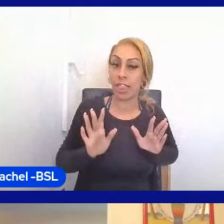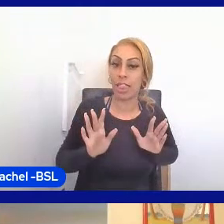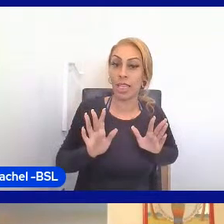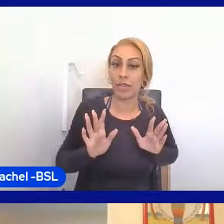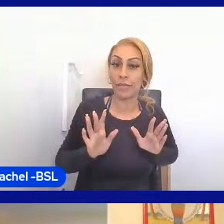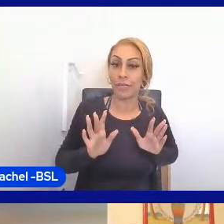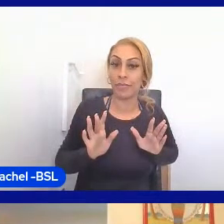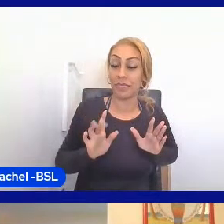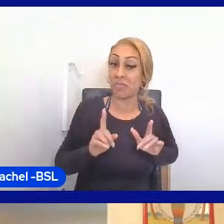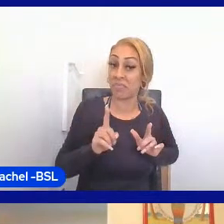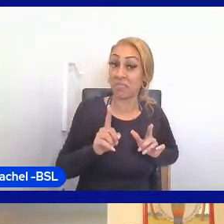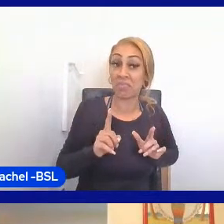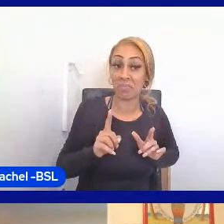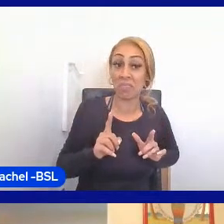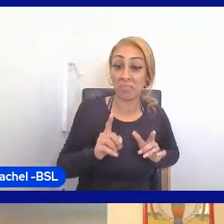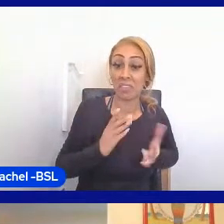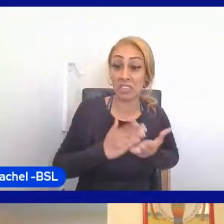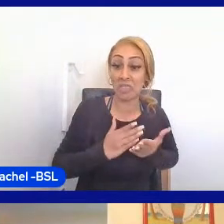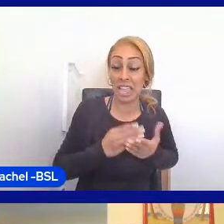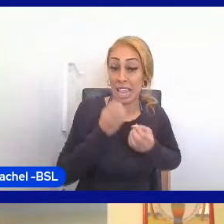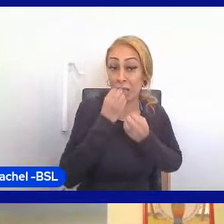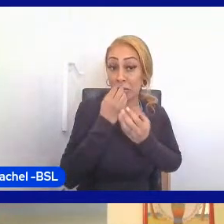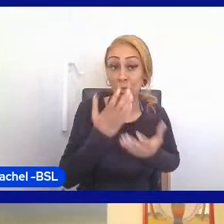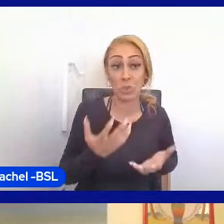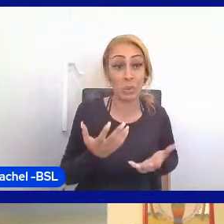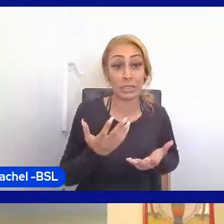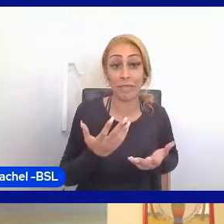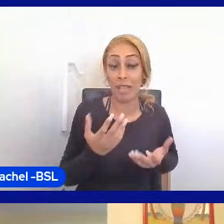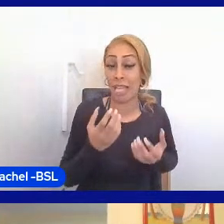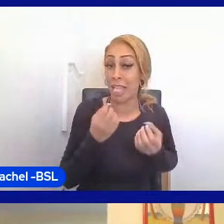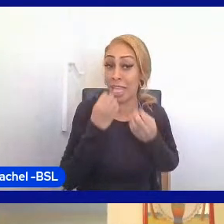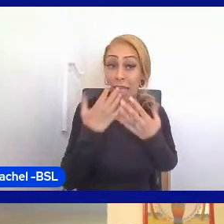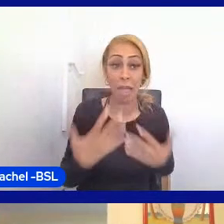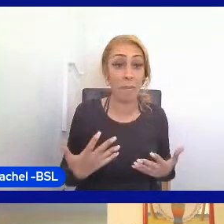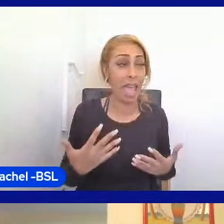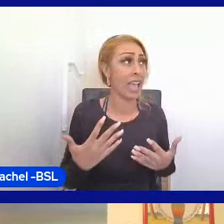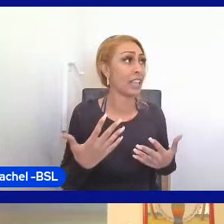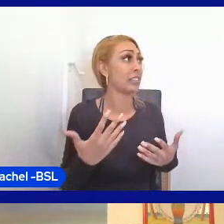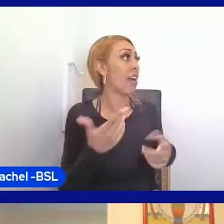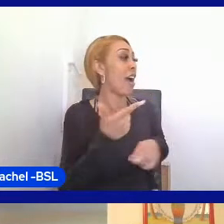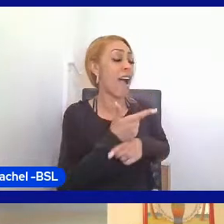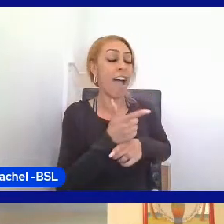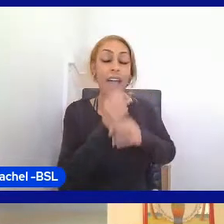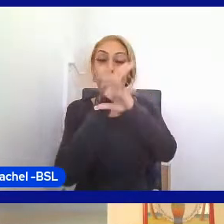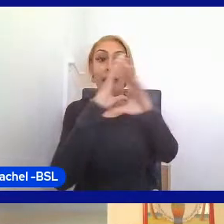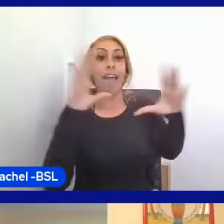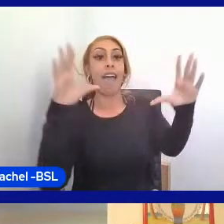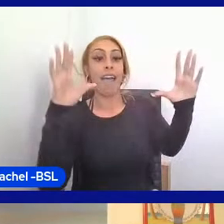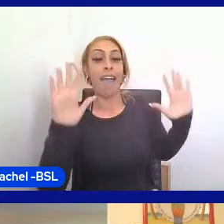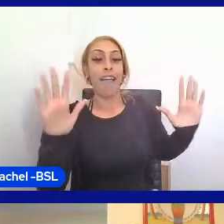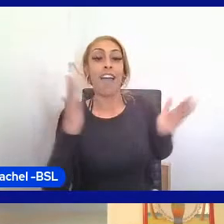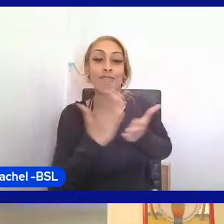That is an amazing and beautiful and ambitious project to me. I really hope that